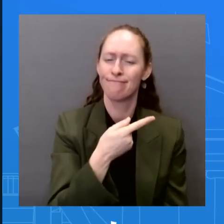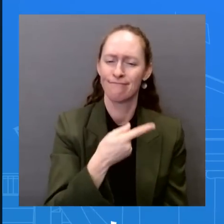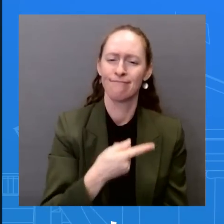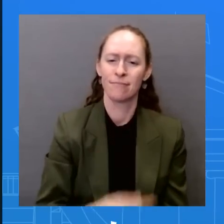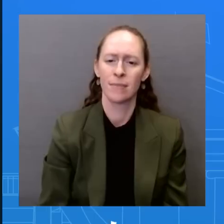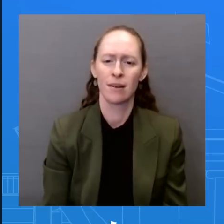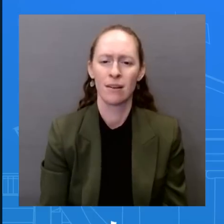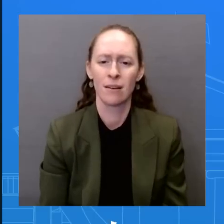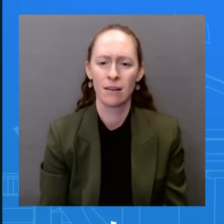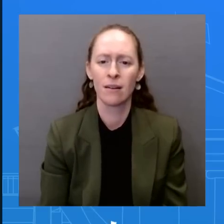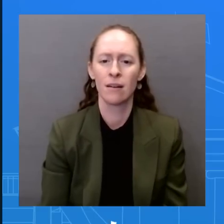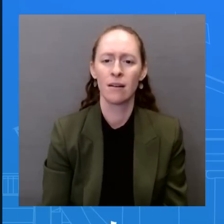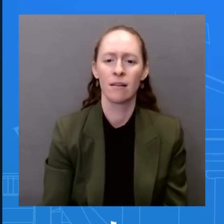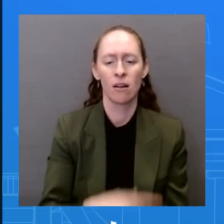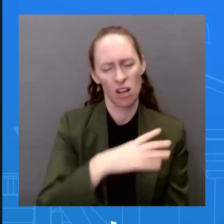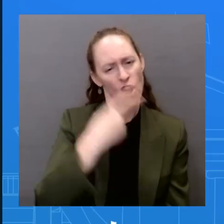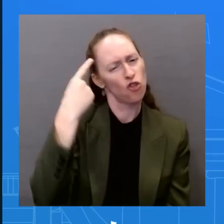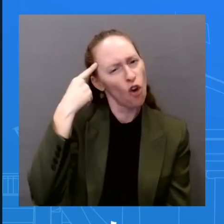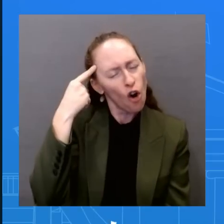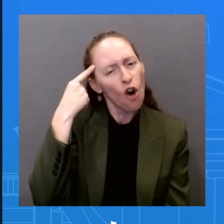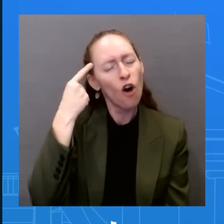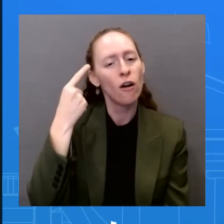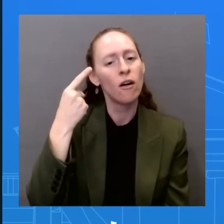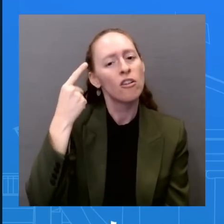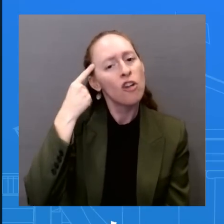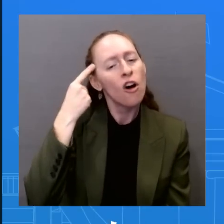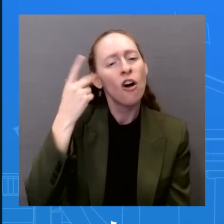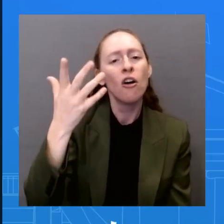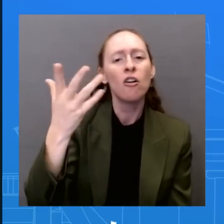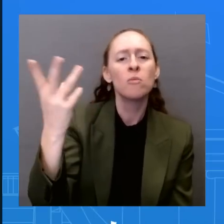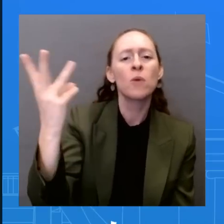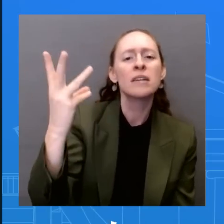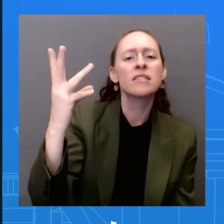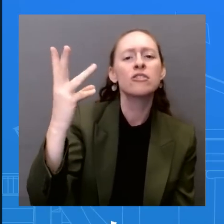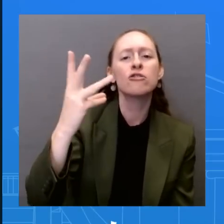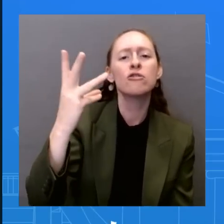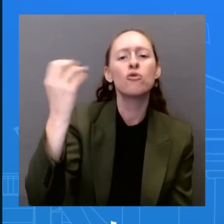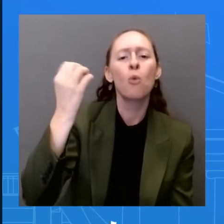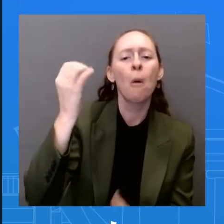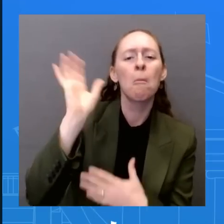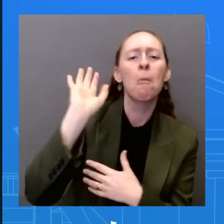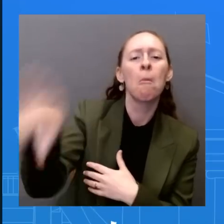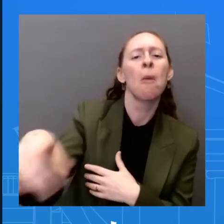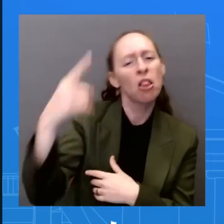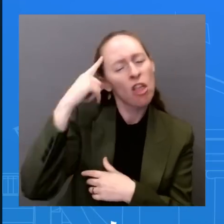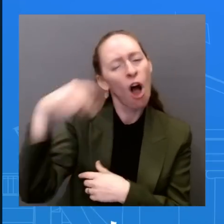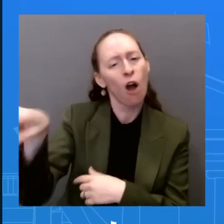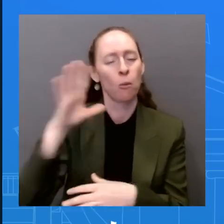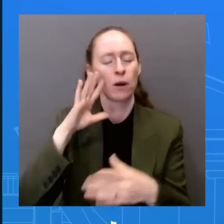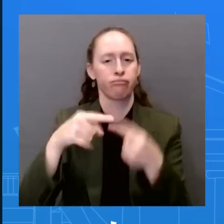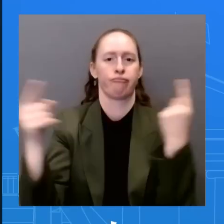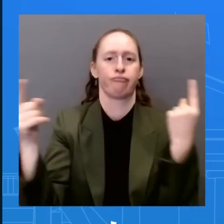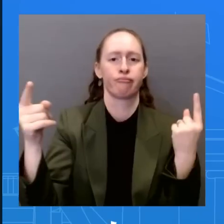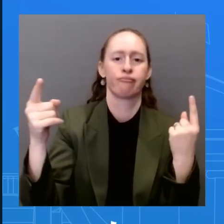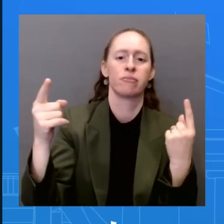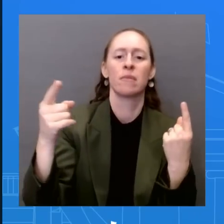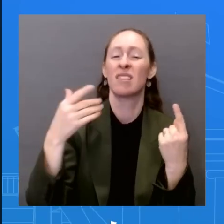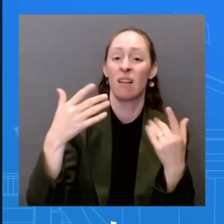And the opposite happened. It is stronger than it's ever been before, and we believe that will continue